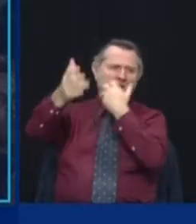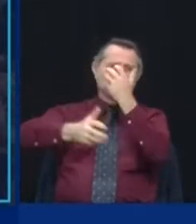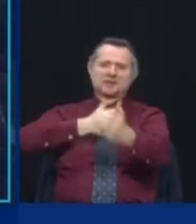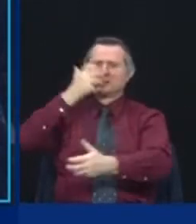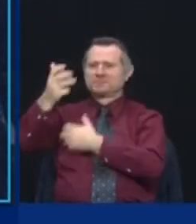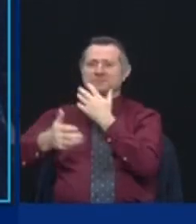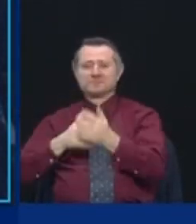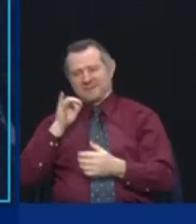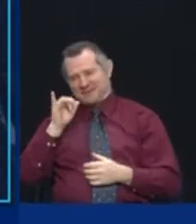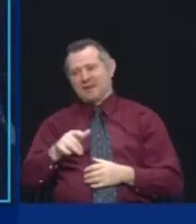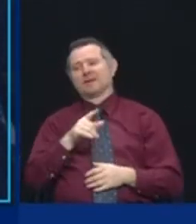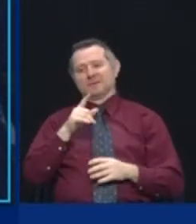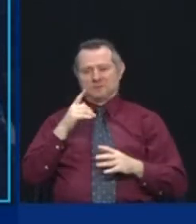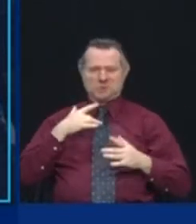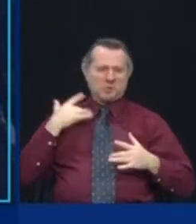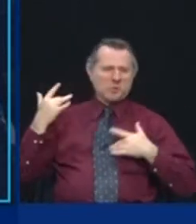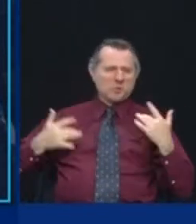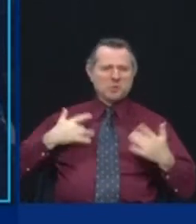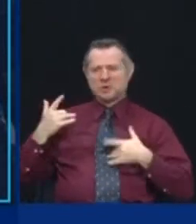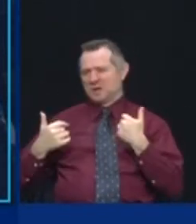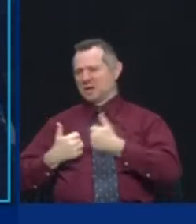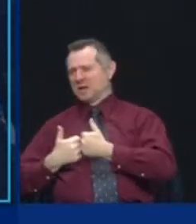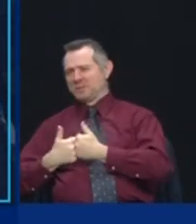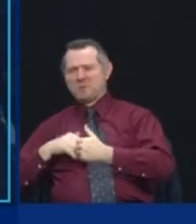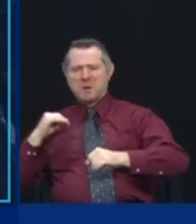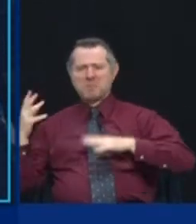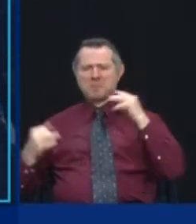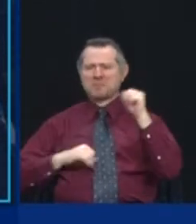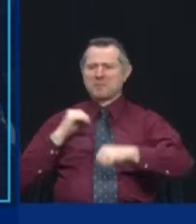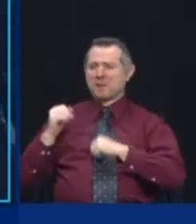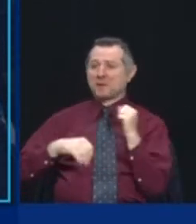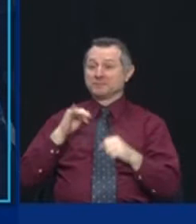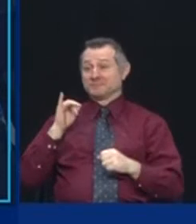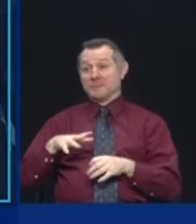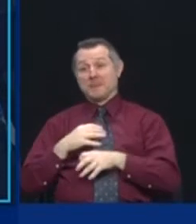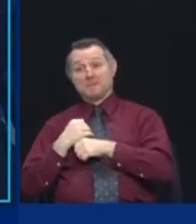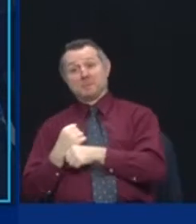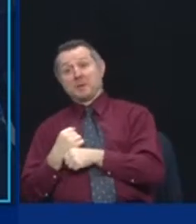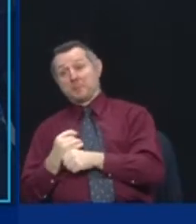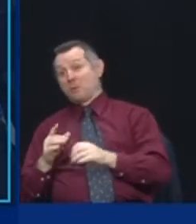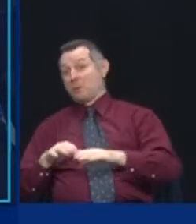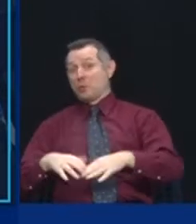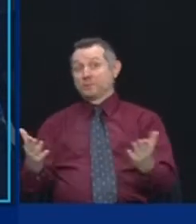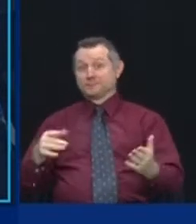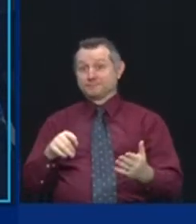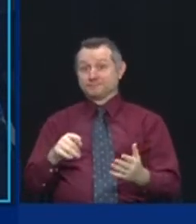THEY LET YOU KNOW THAT THEY'RE THERE. AND THEY'RE IN THE GAME.